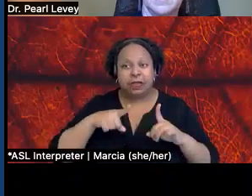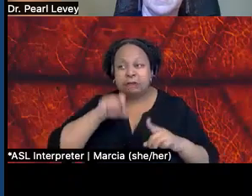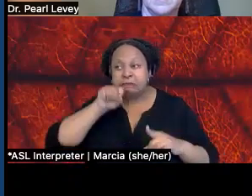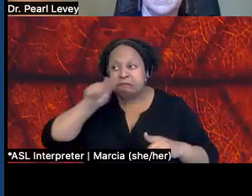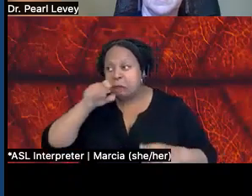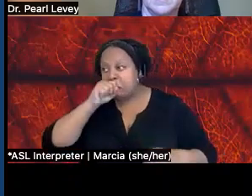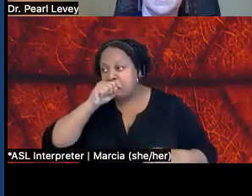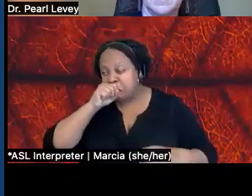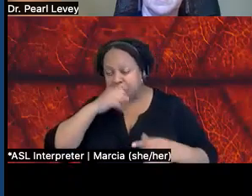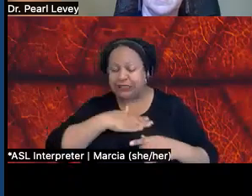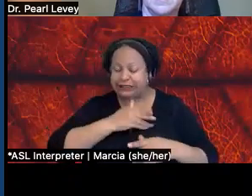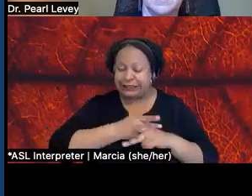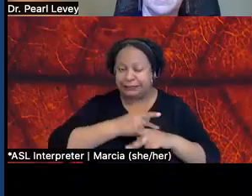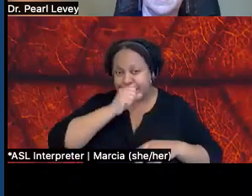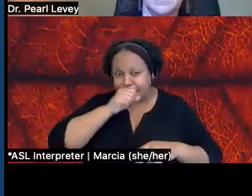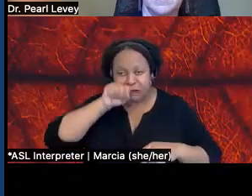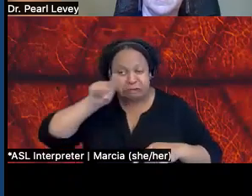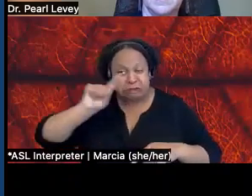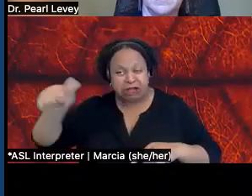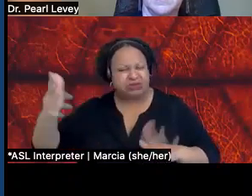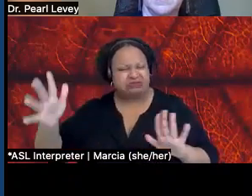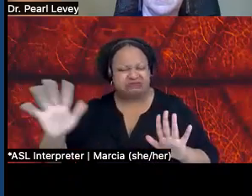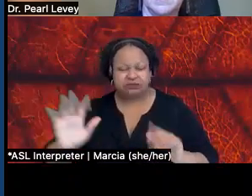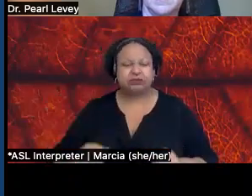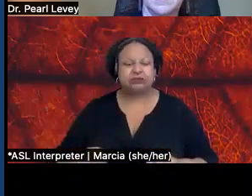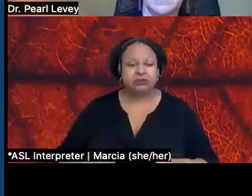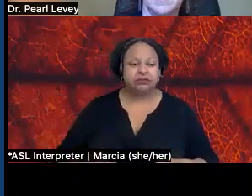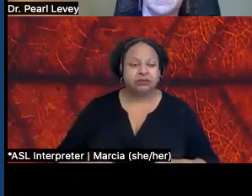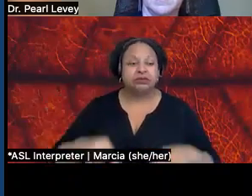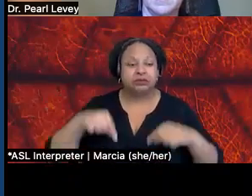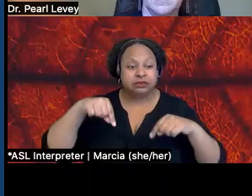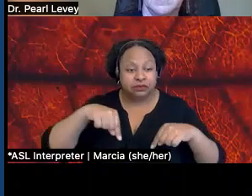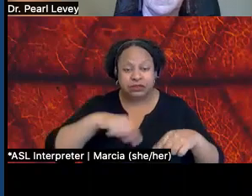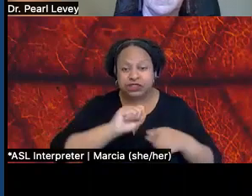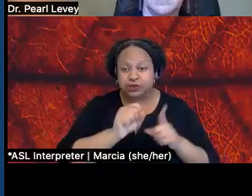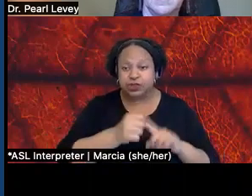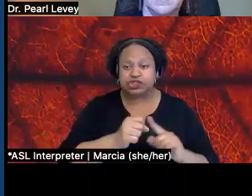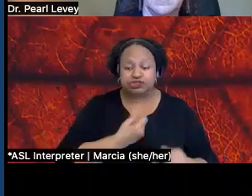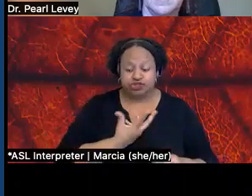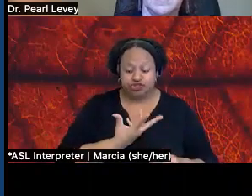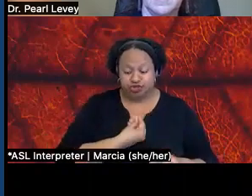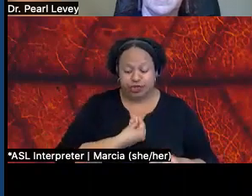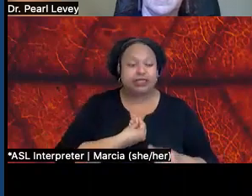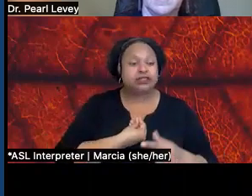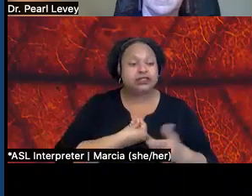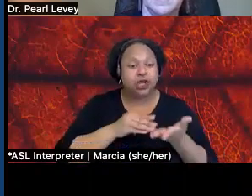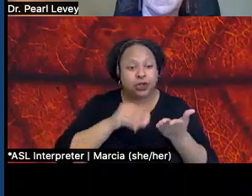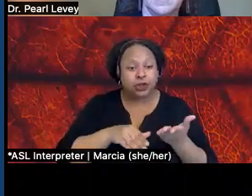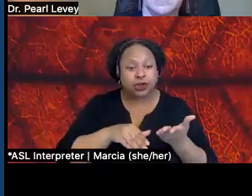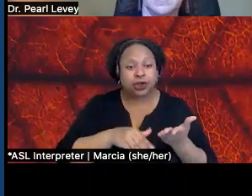So, so this case is a trans learner was requesting a switch to a more trans friendly clinical site.